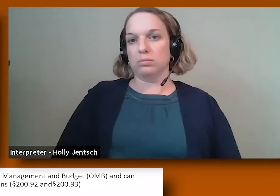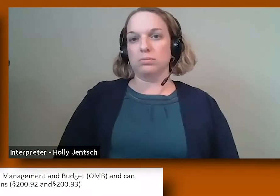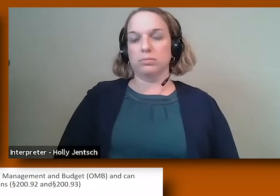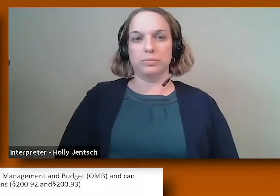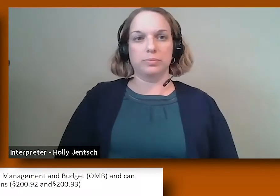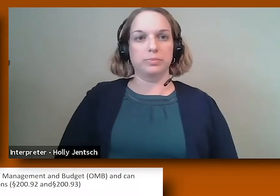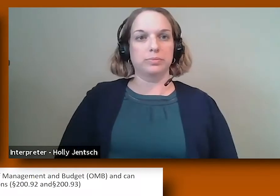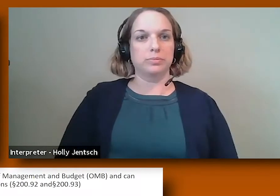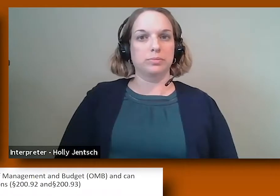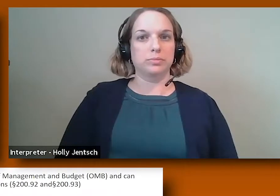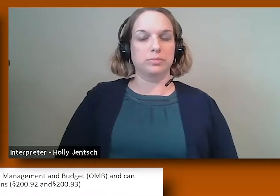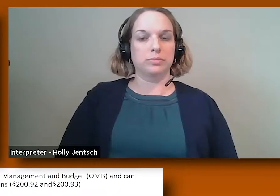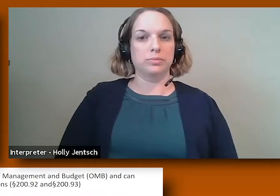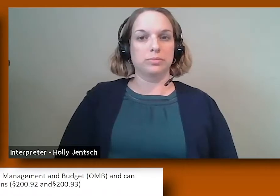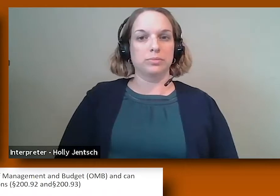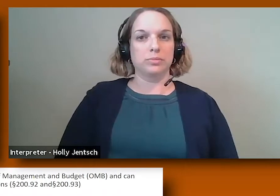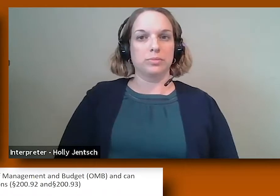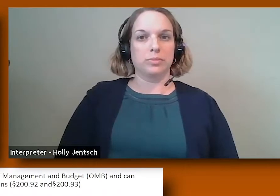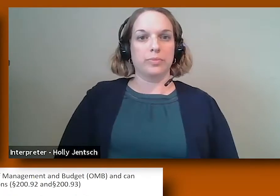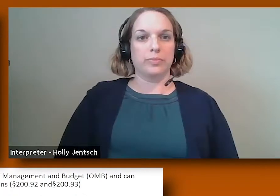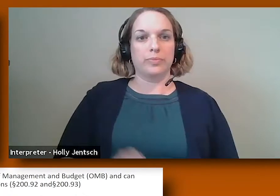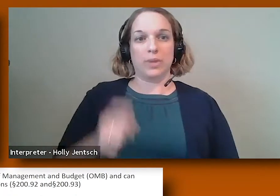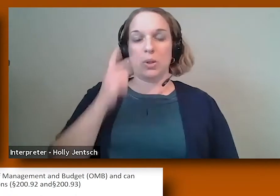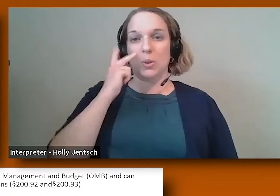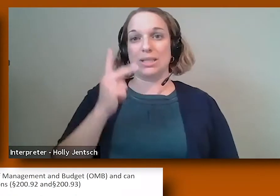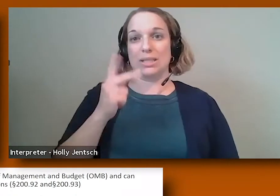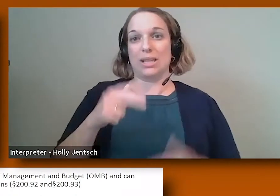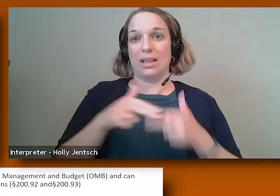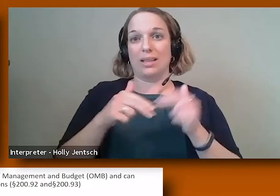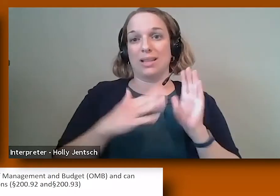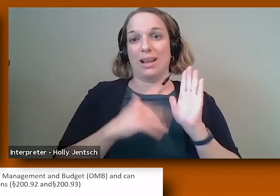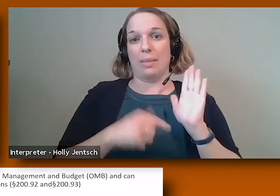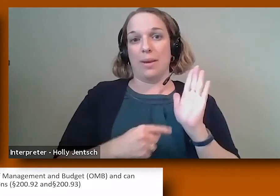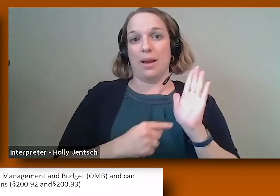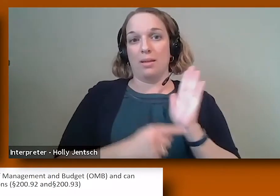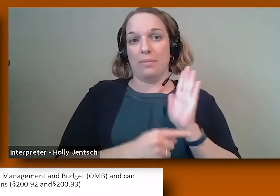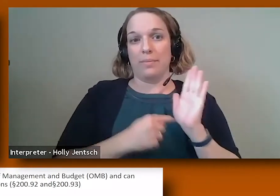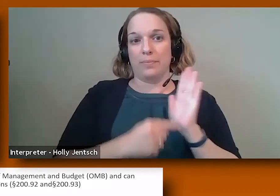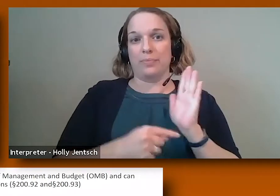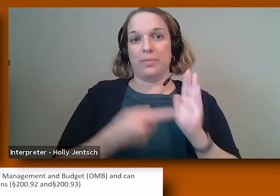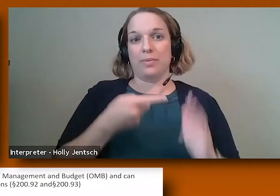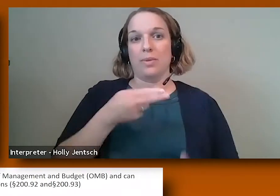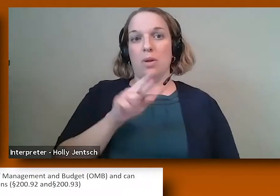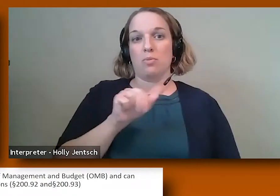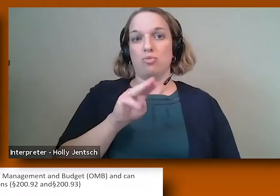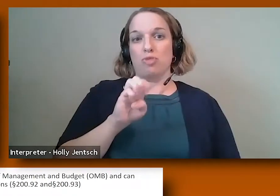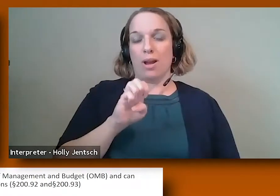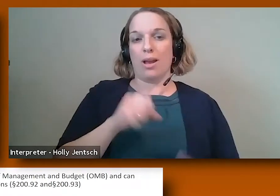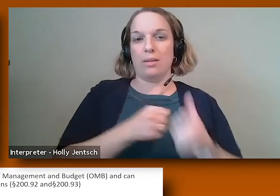And as you can see at the bottom of the slide, you have the prime sponsor, which would be NSF or NIH